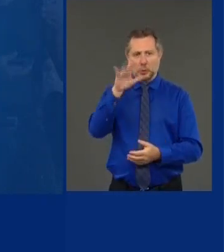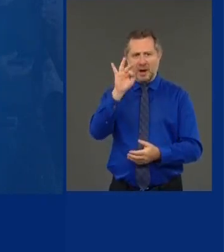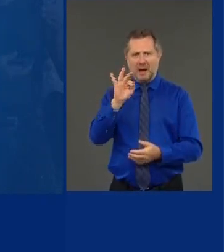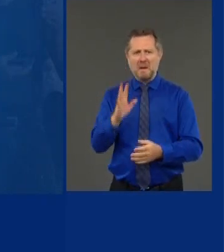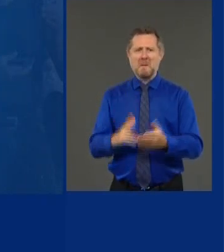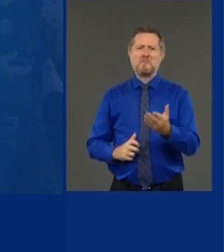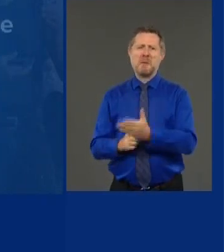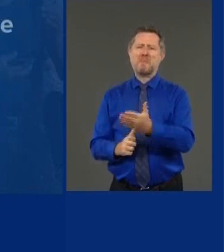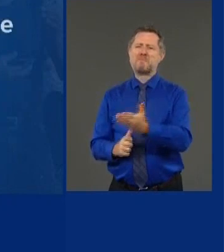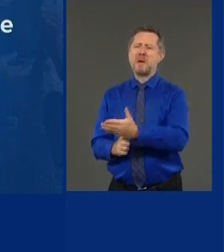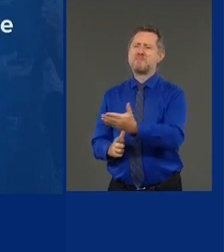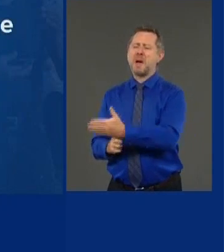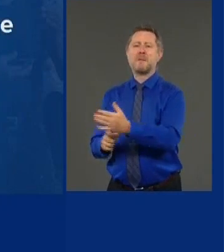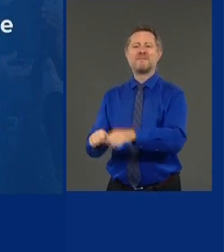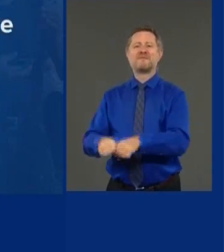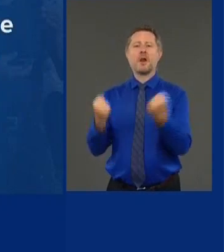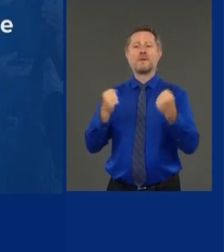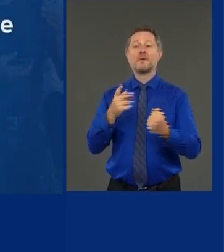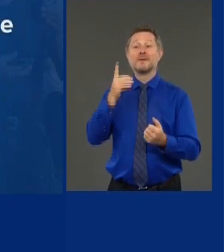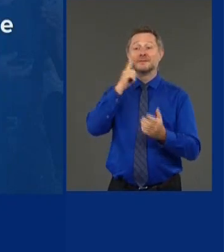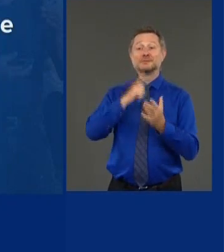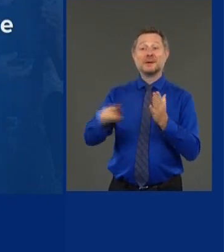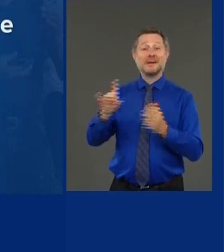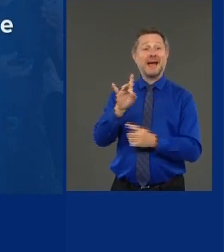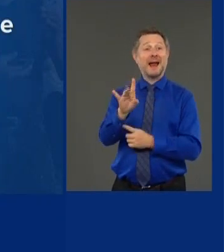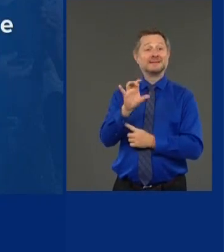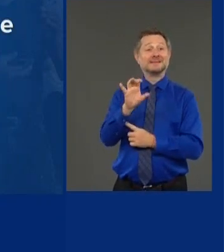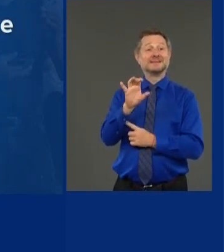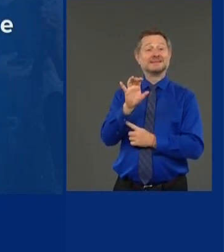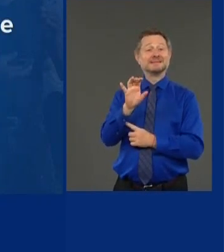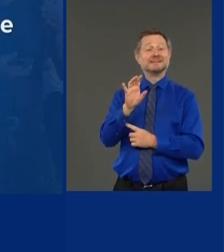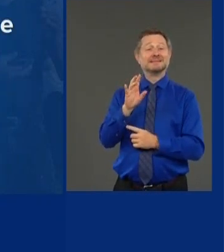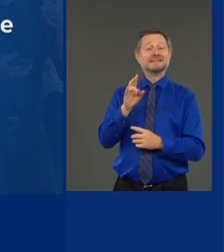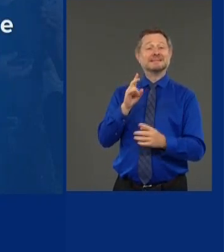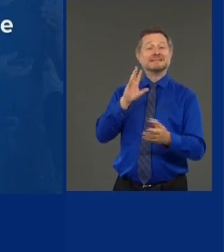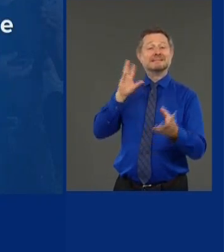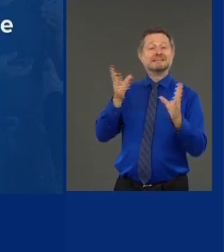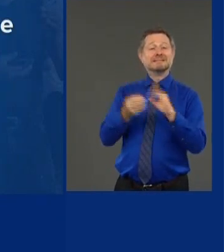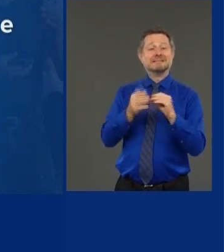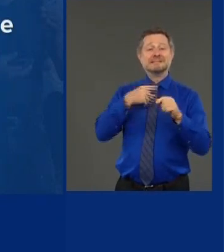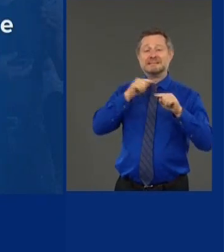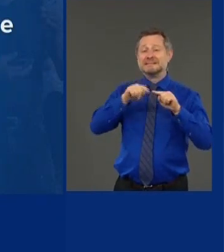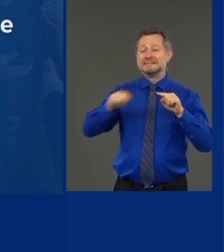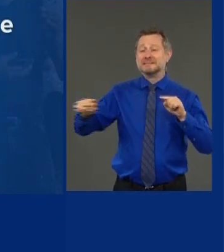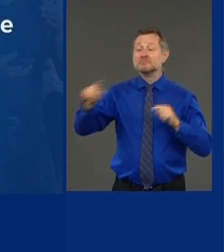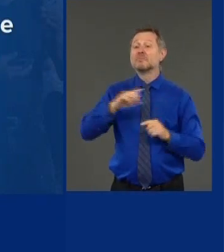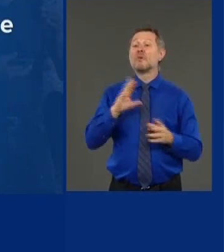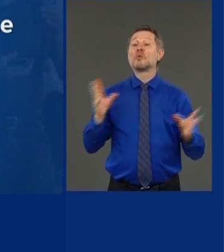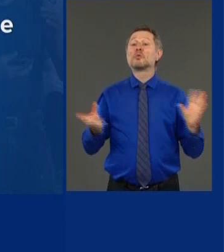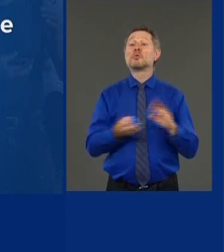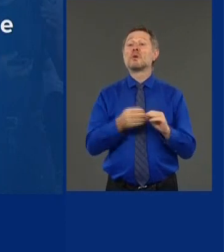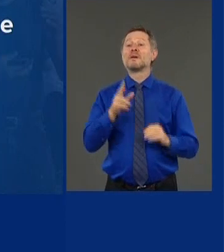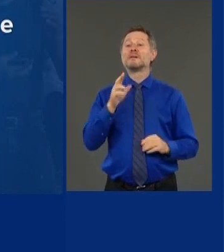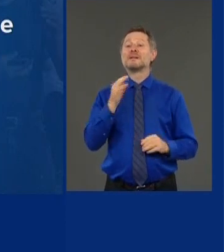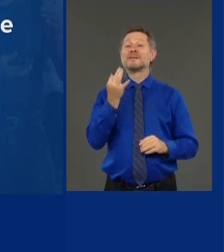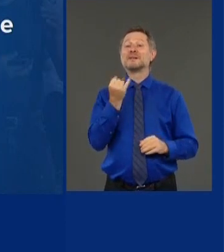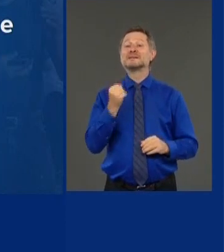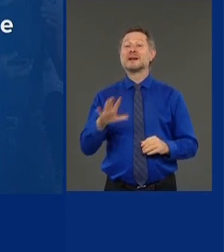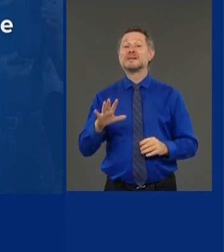BARS AND RESTAURANTS. LAST NIGHT, THEY DID ANOTHER 29 VIOLATIONS.